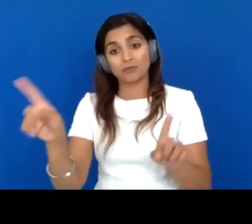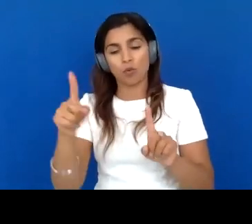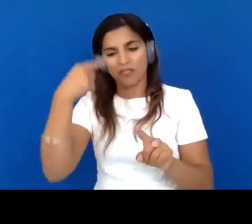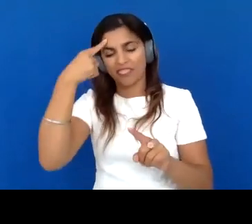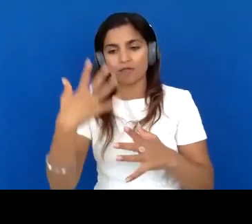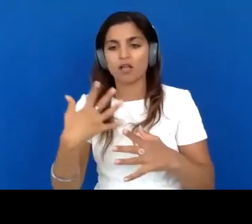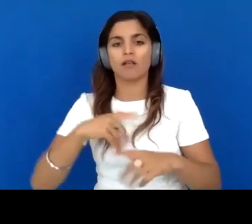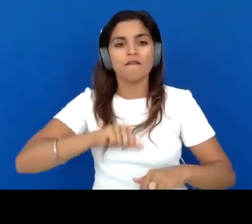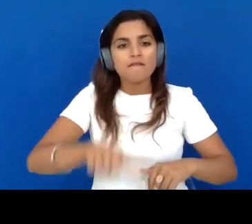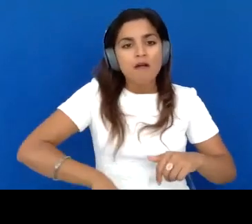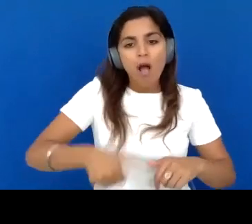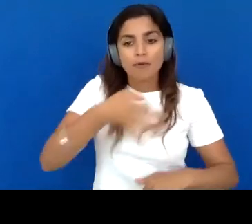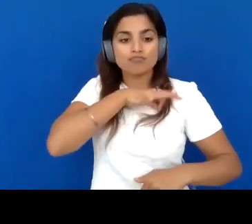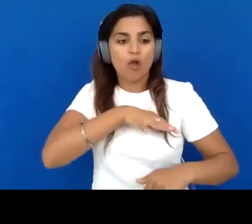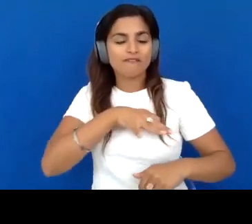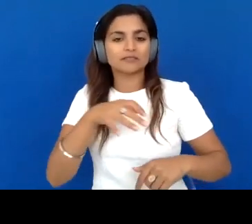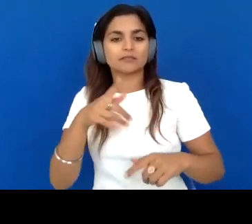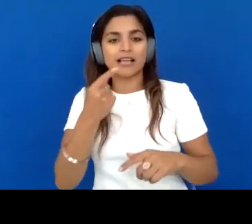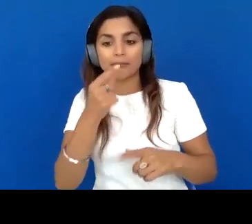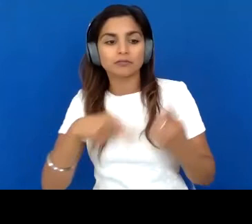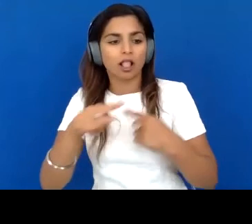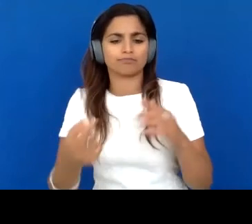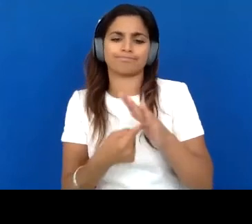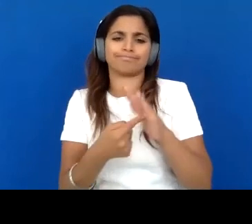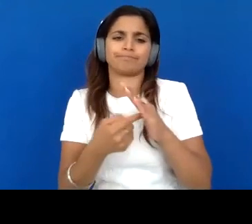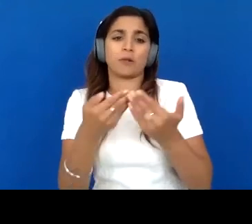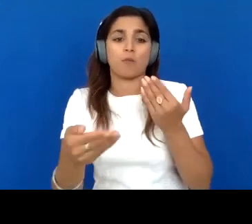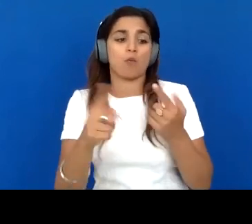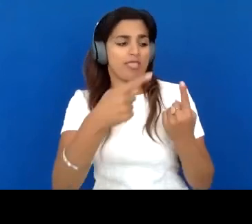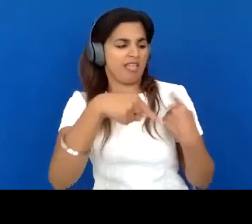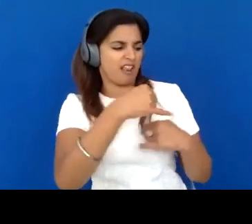citizens meanwhile Union Carbide used India as a site for experimenting with